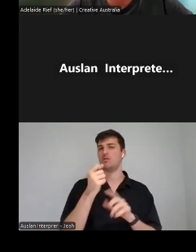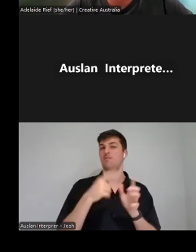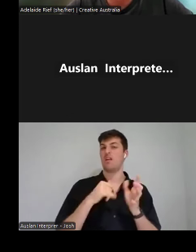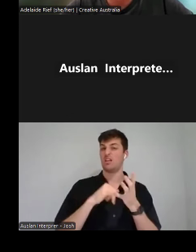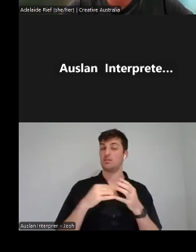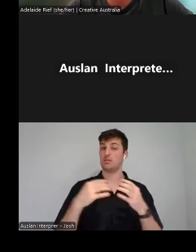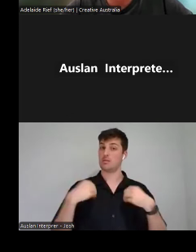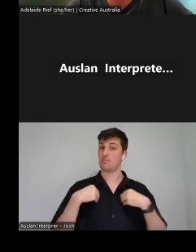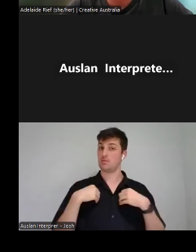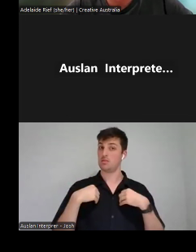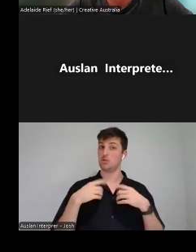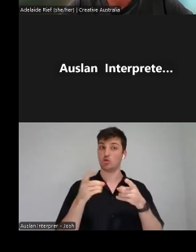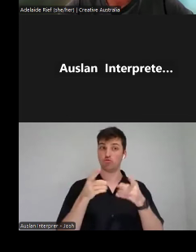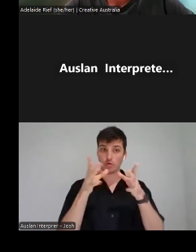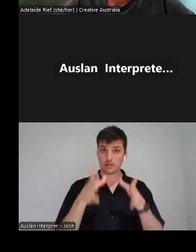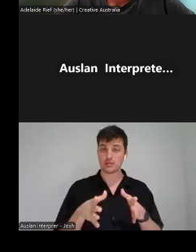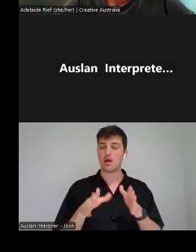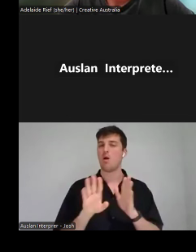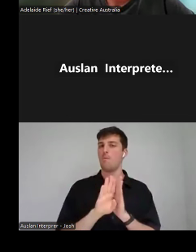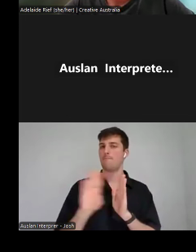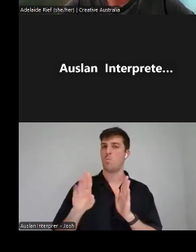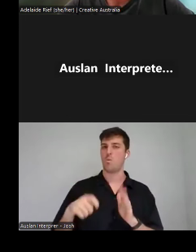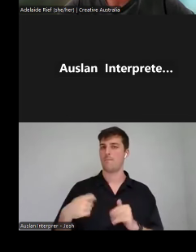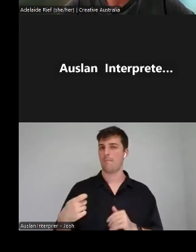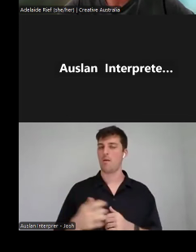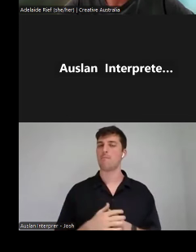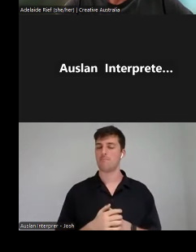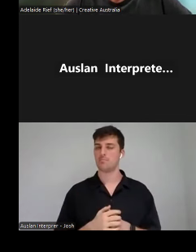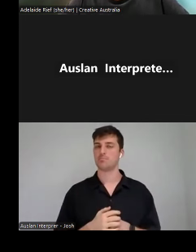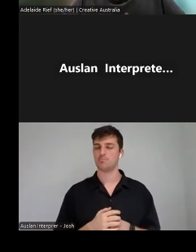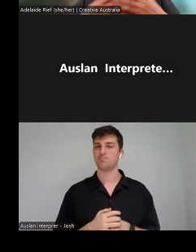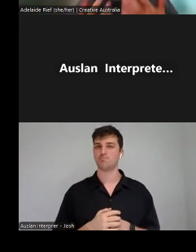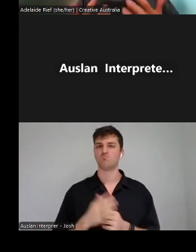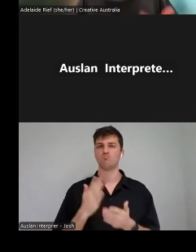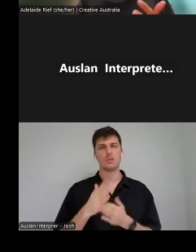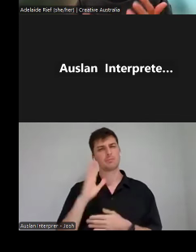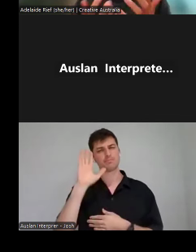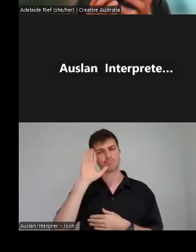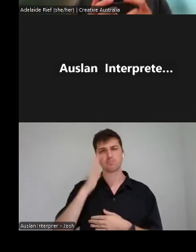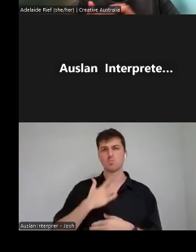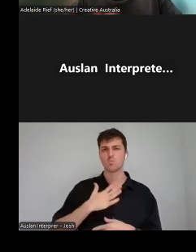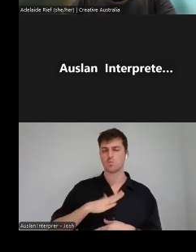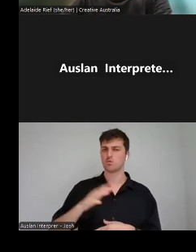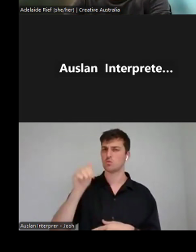of an organisation. We're really interested to understand why it's important that you do your